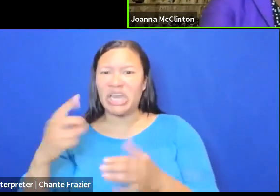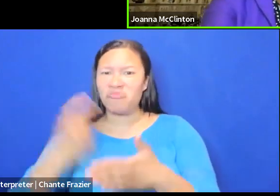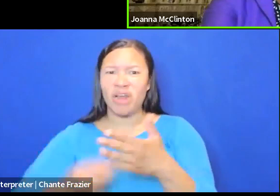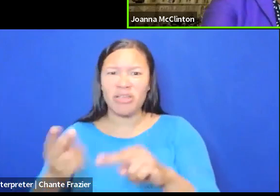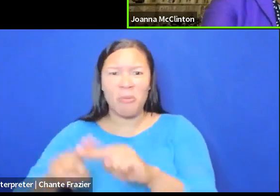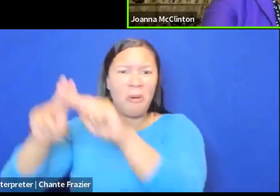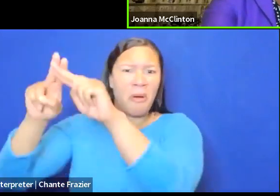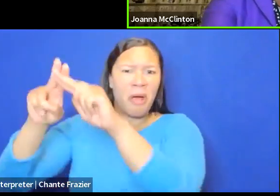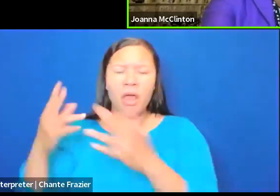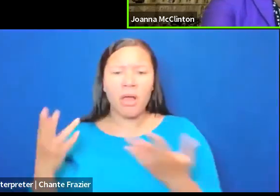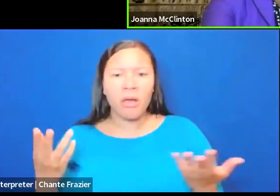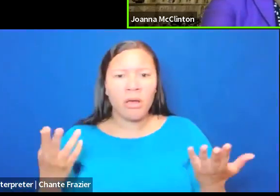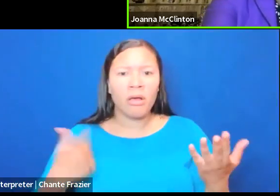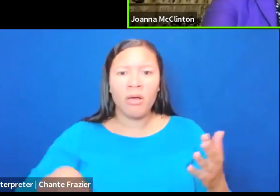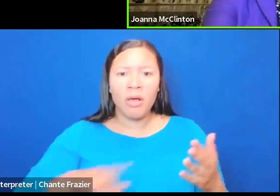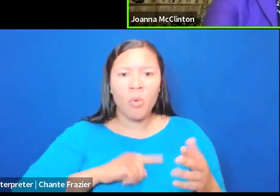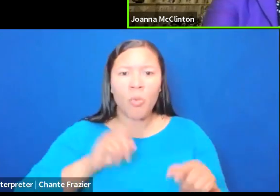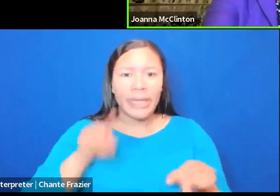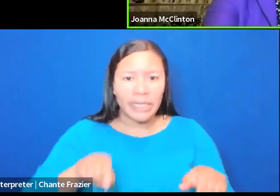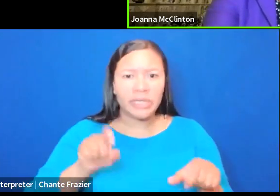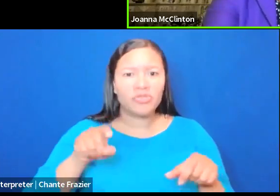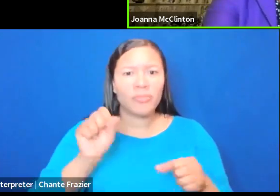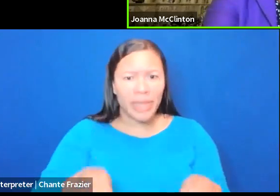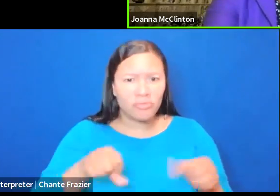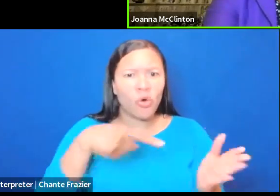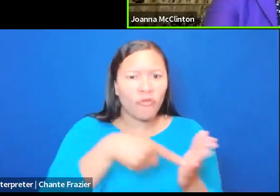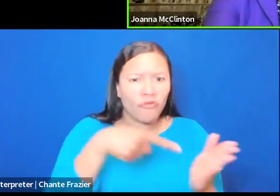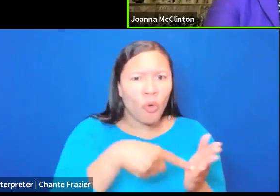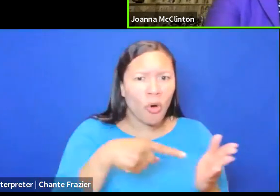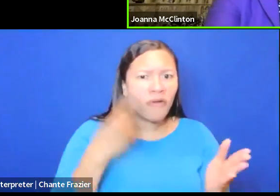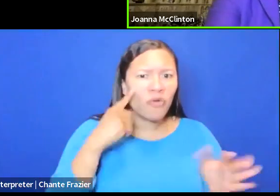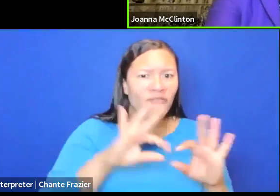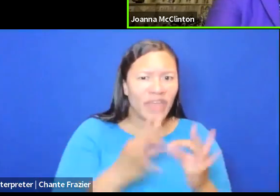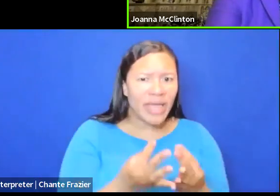for the same work we are